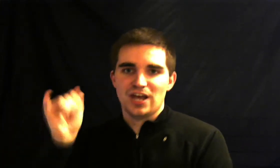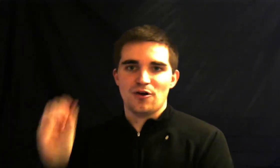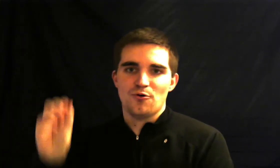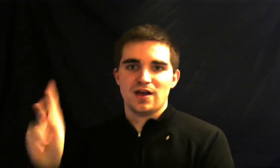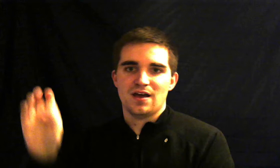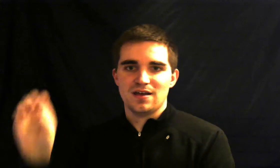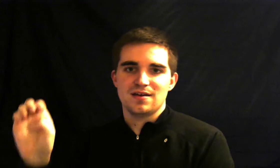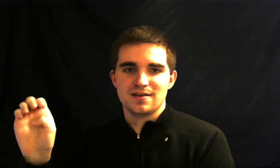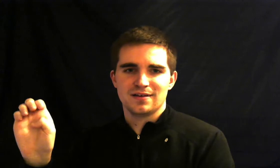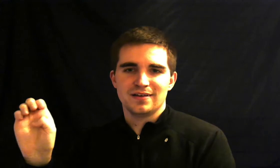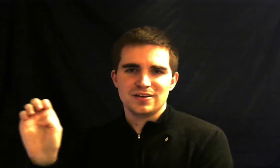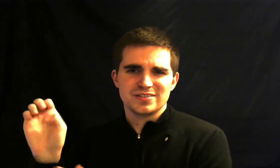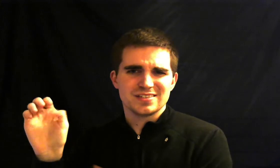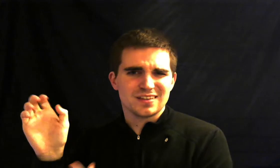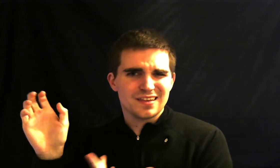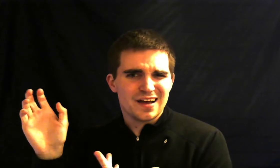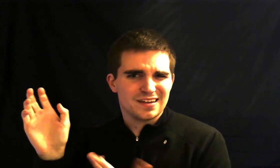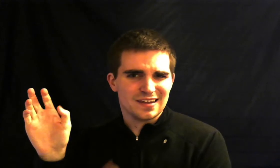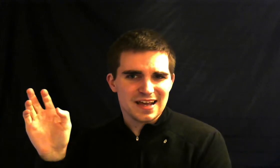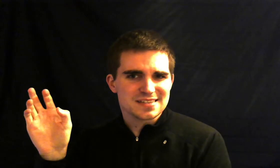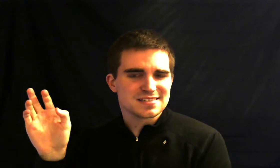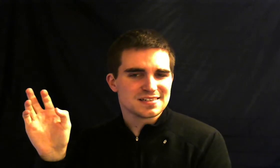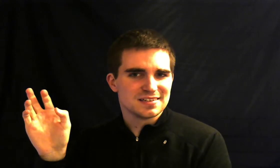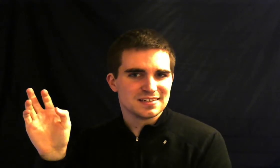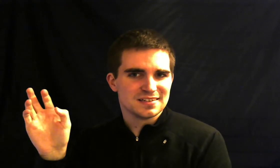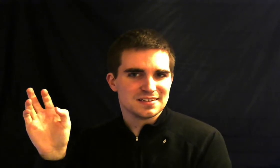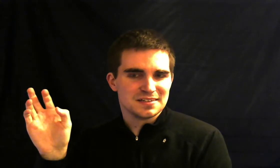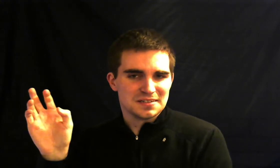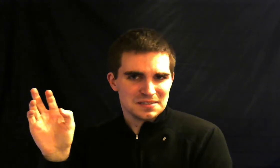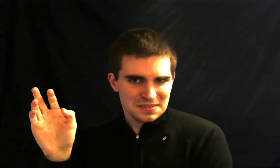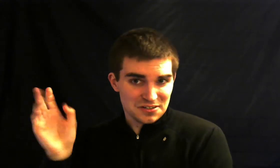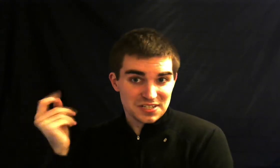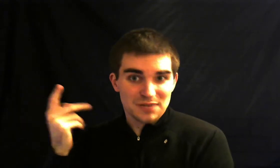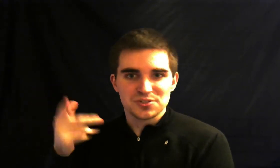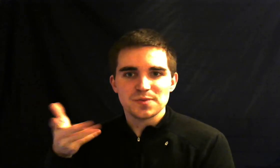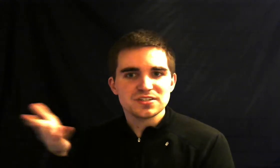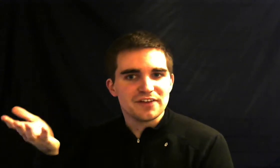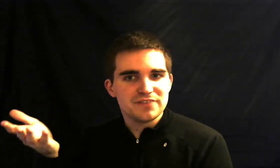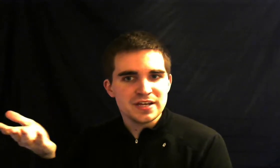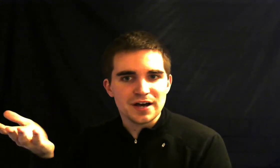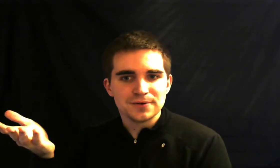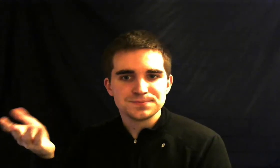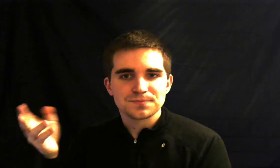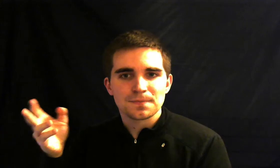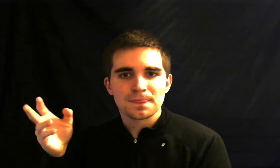O K E these he's a lot less understandable especially on a video